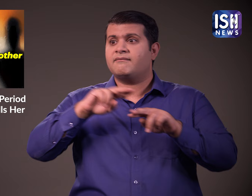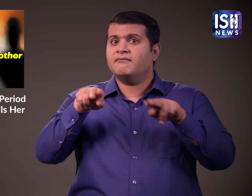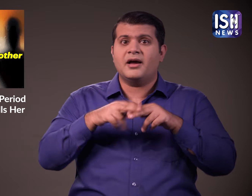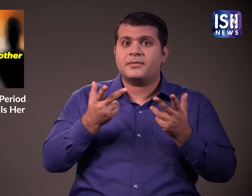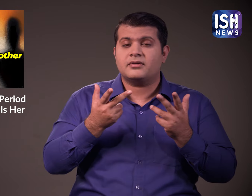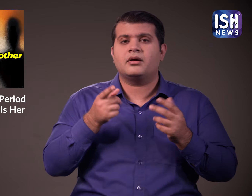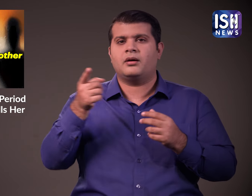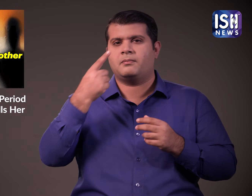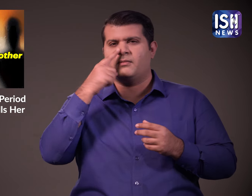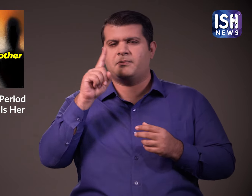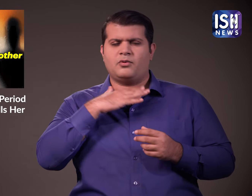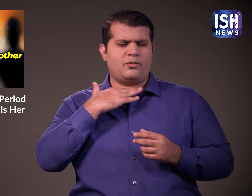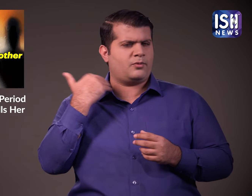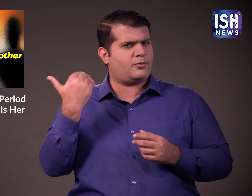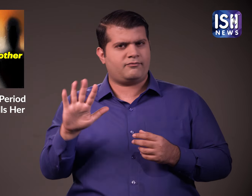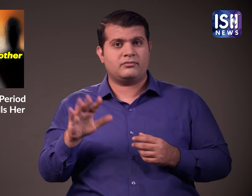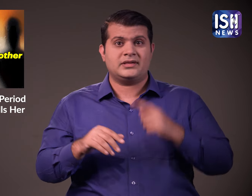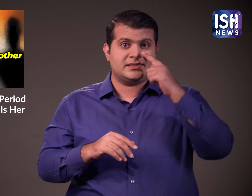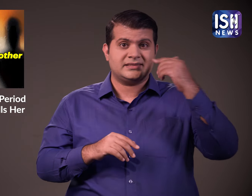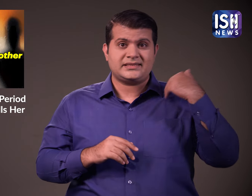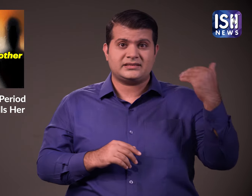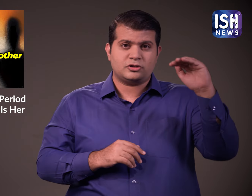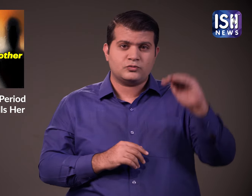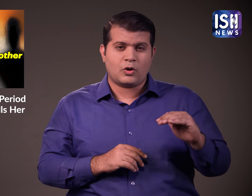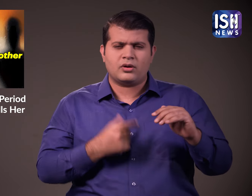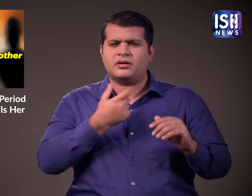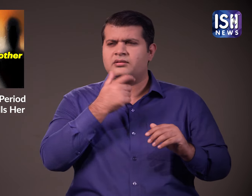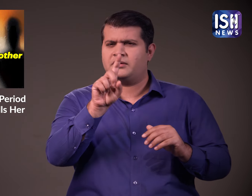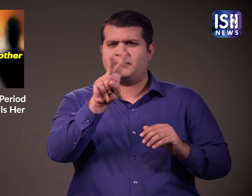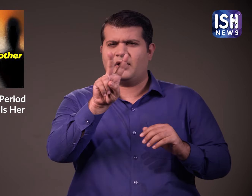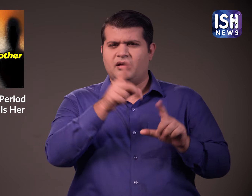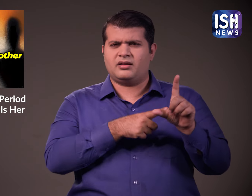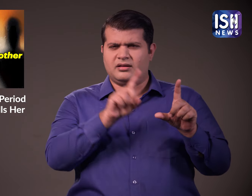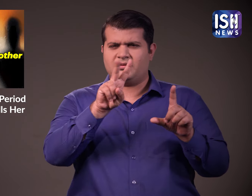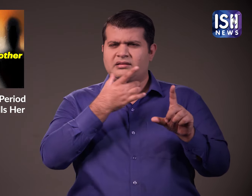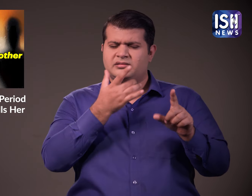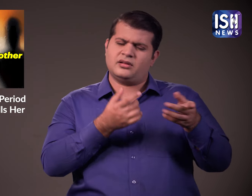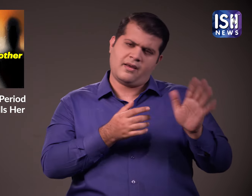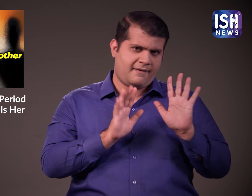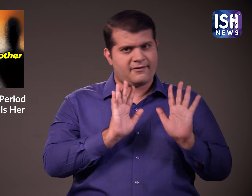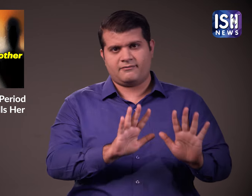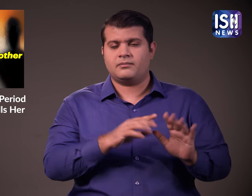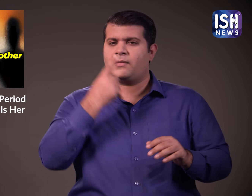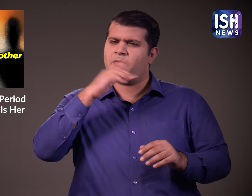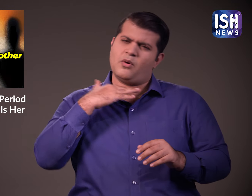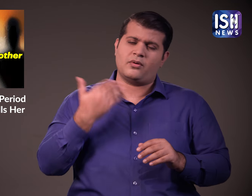His mother had passed away and he had a 12 year old sister.